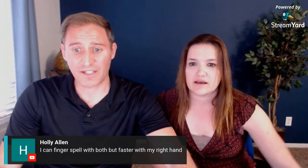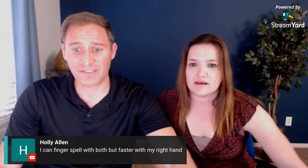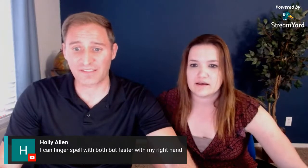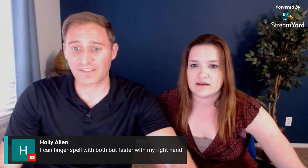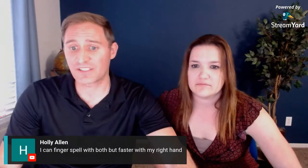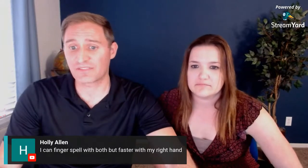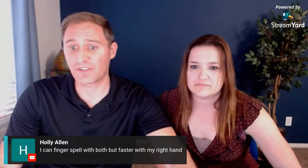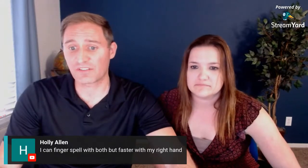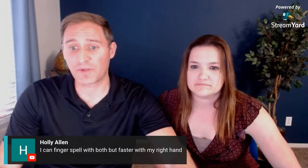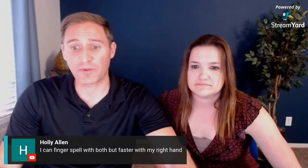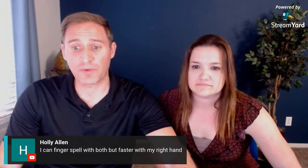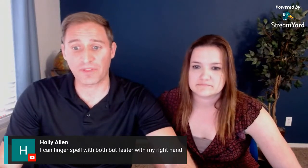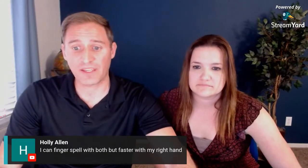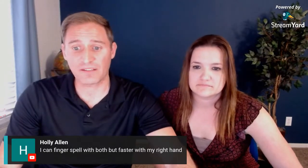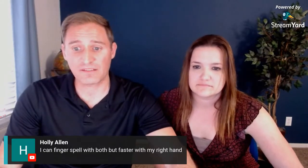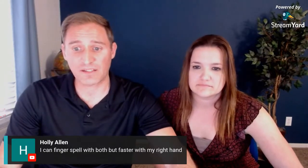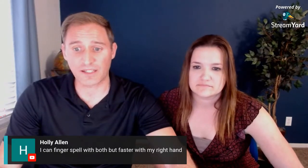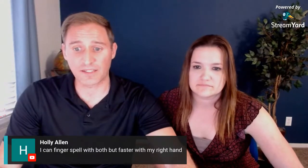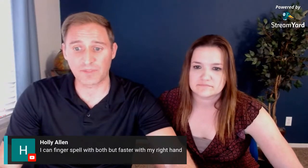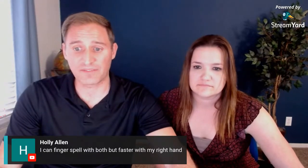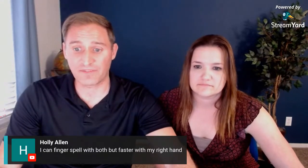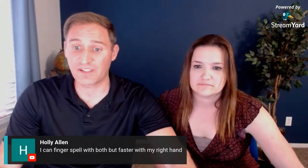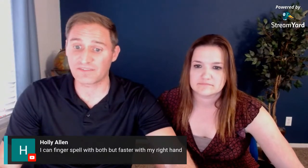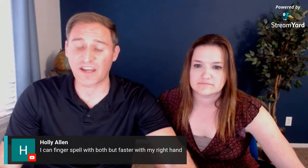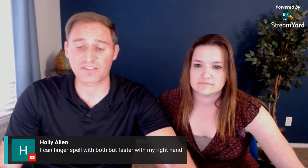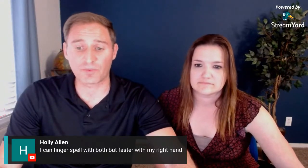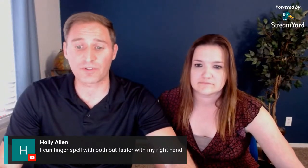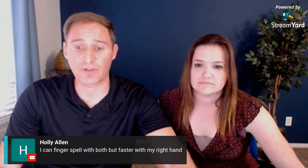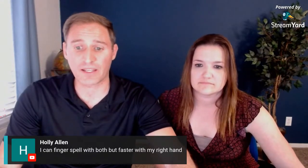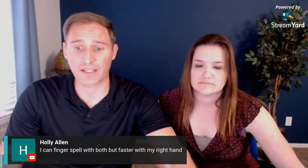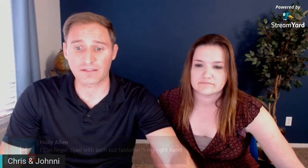holly says that she can fingerspell with both hands uh but it's faster with her right hand